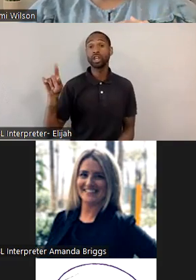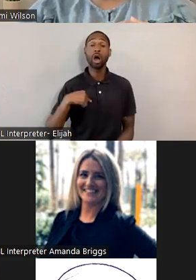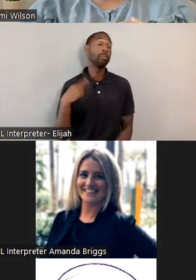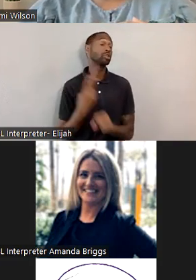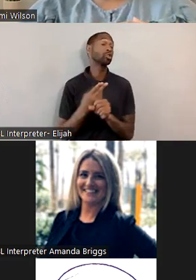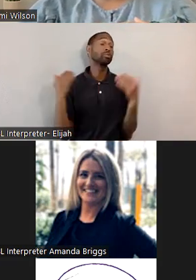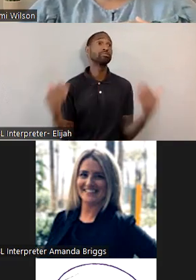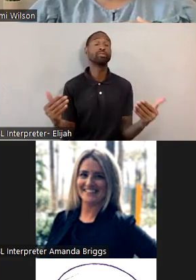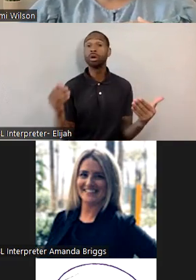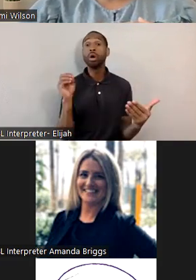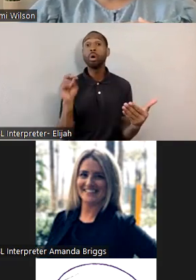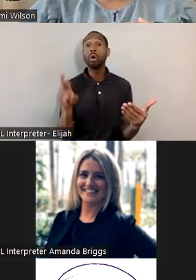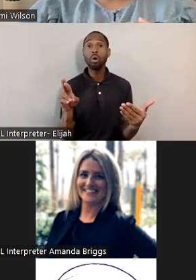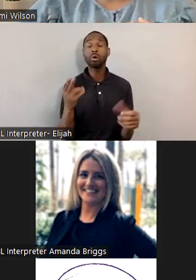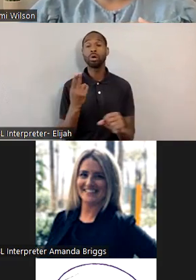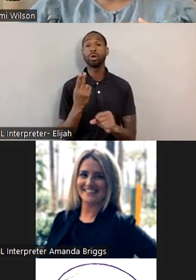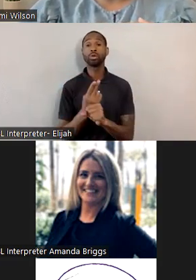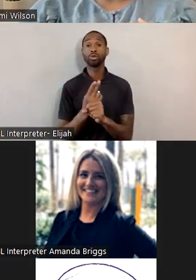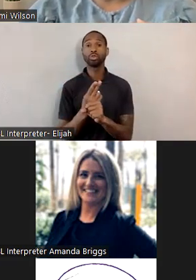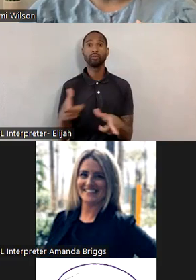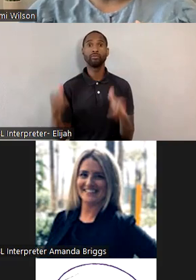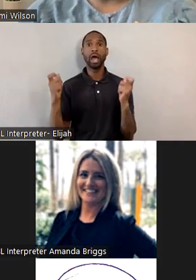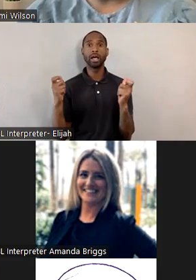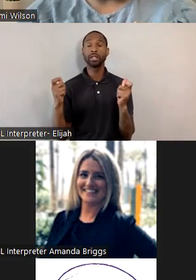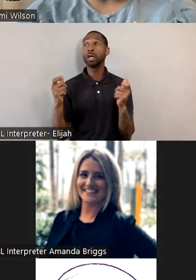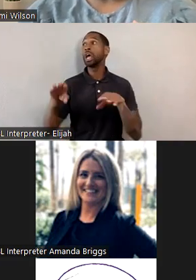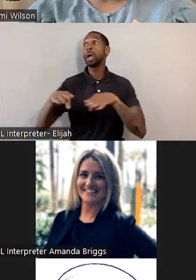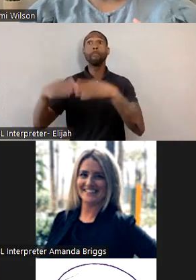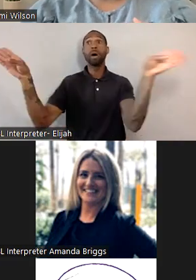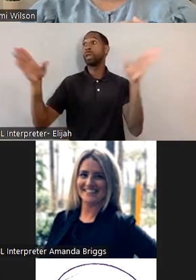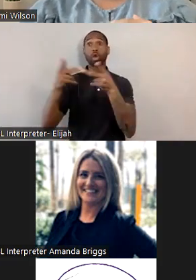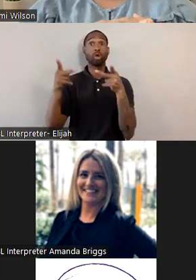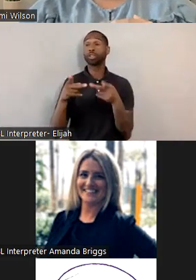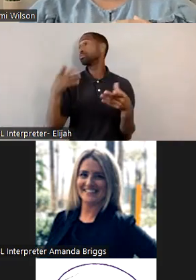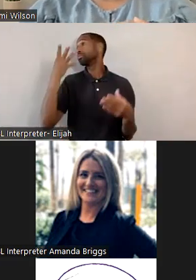using them quickly in public locations and therefore